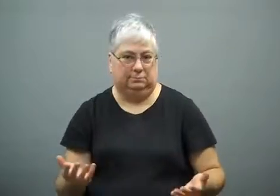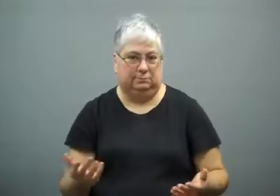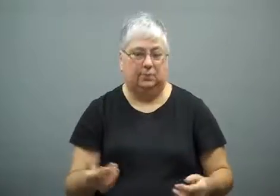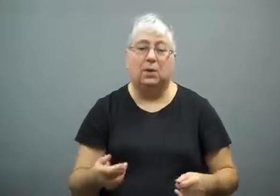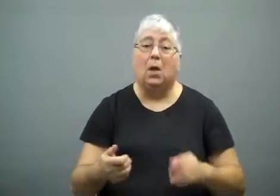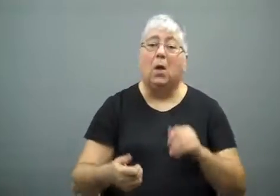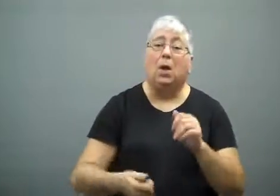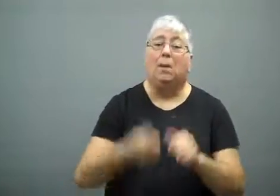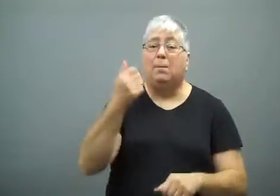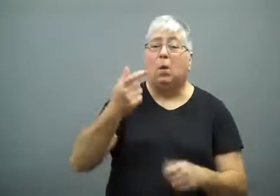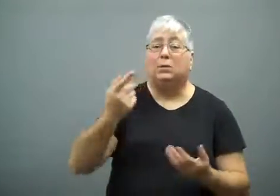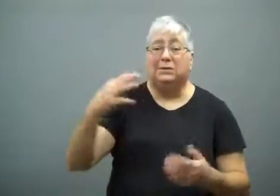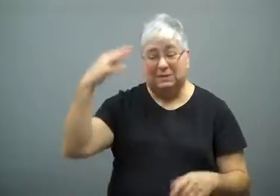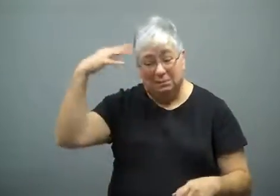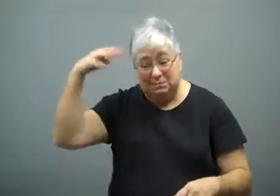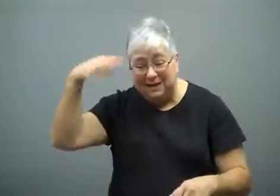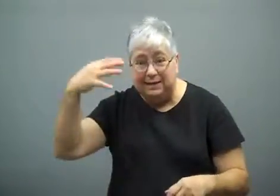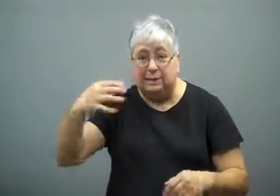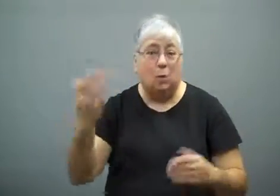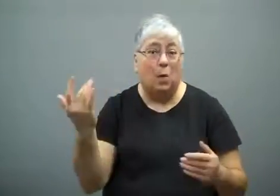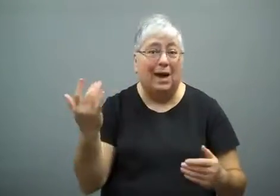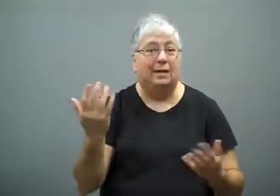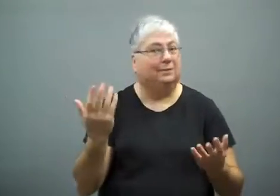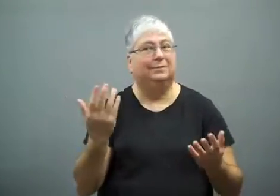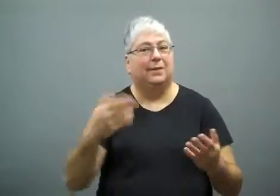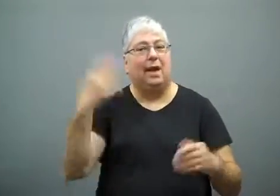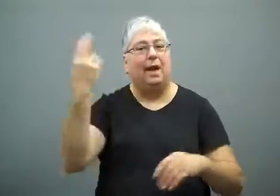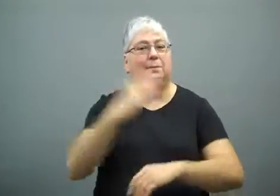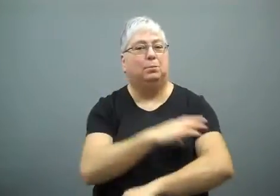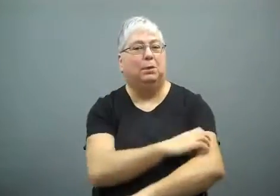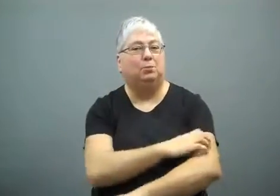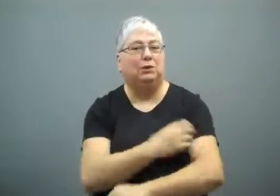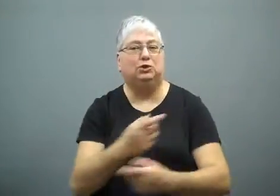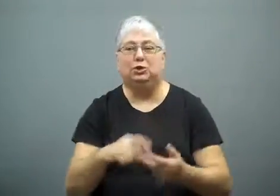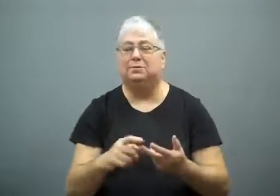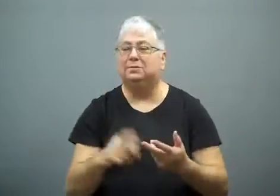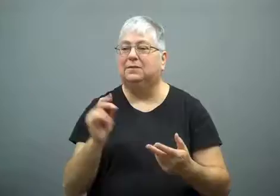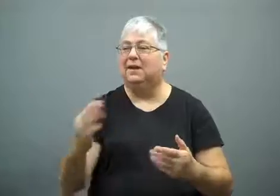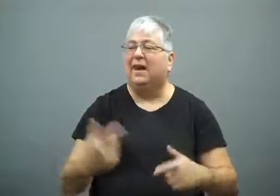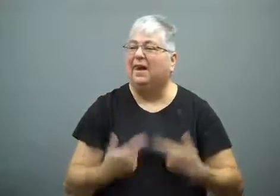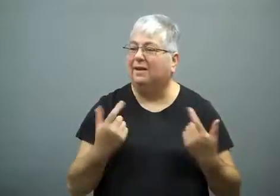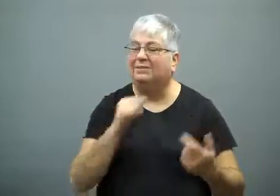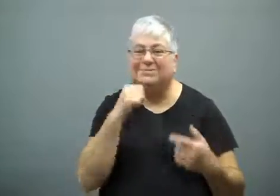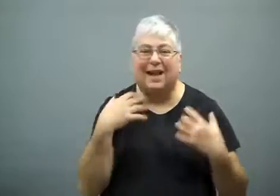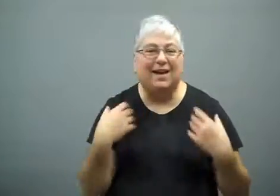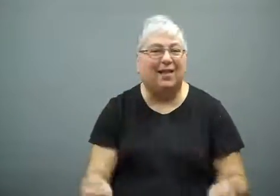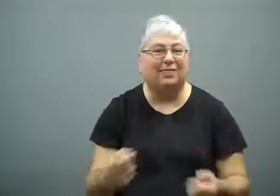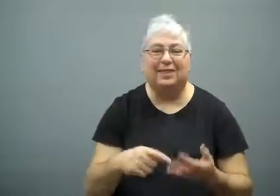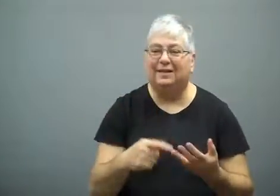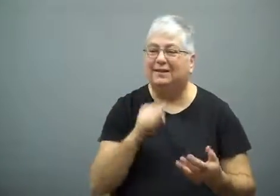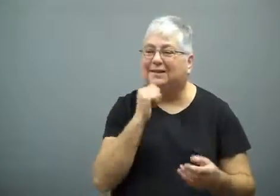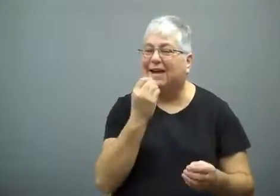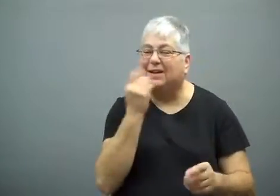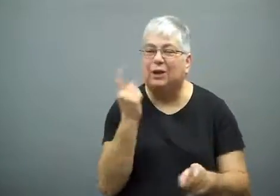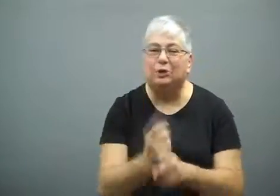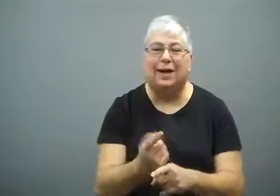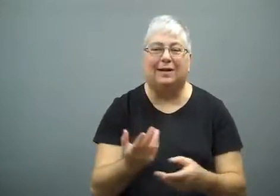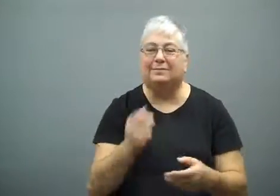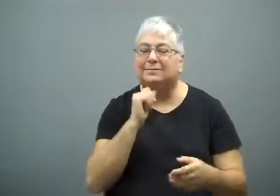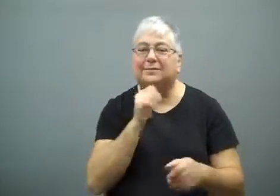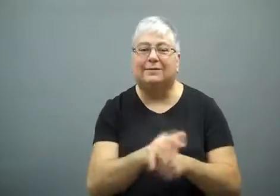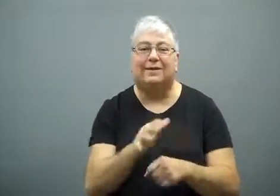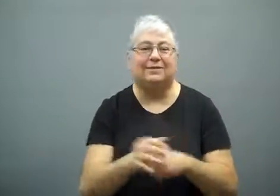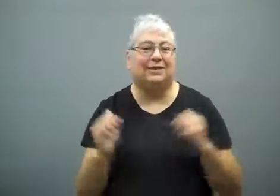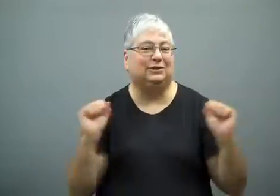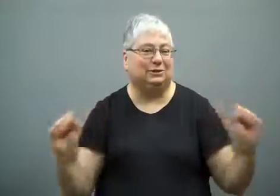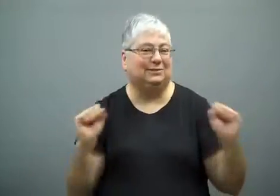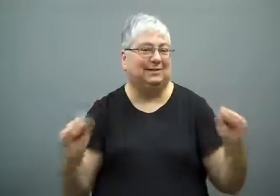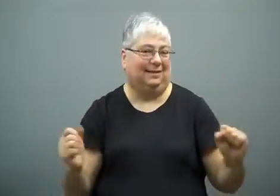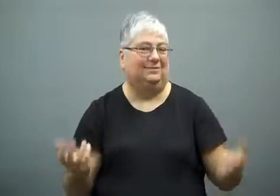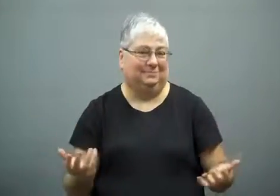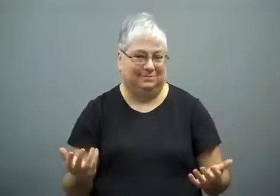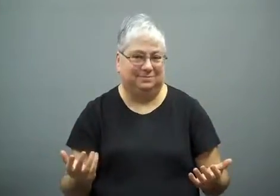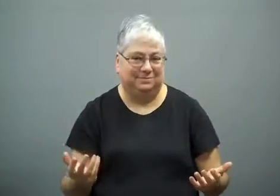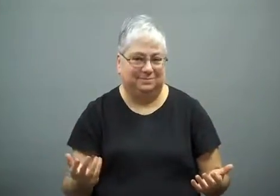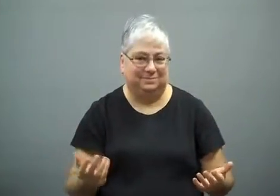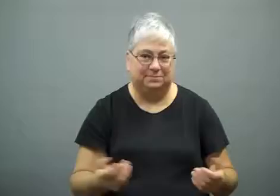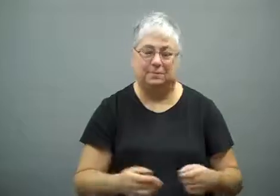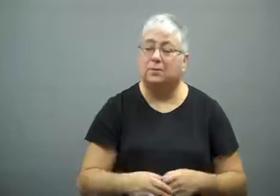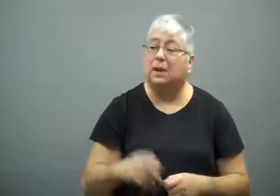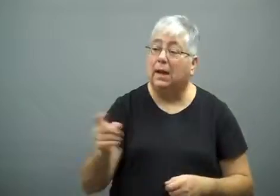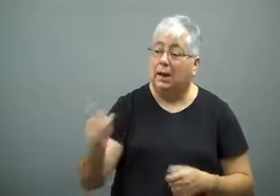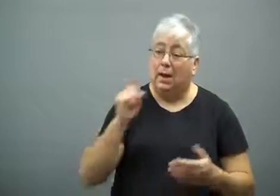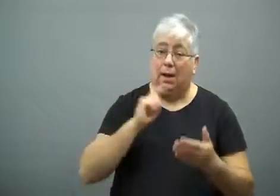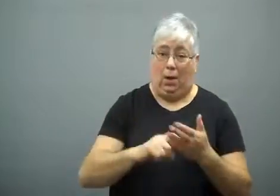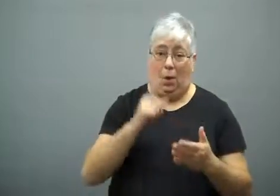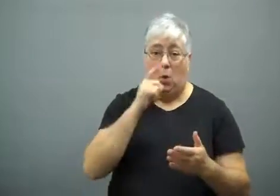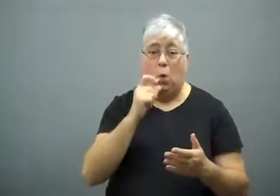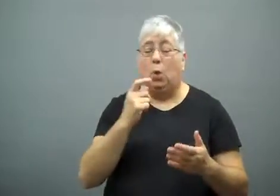Most hemmorhagic strokes are a result of high blood pressure,